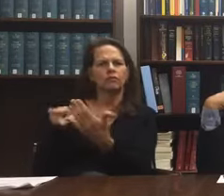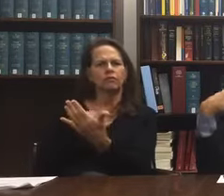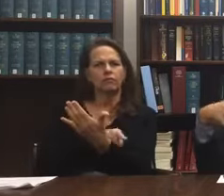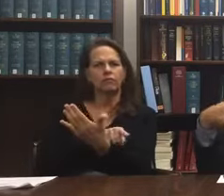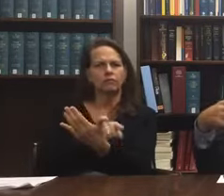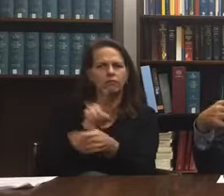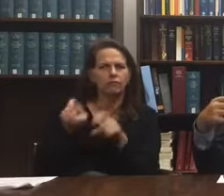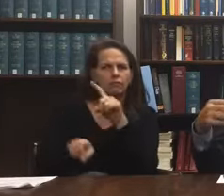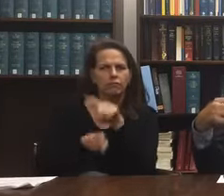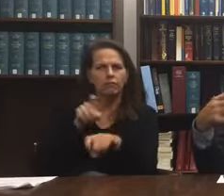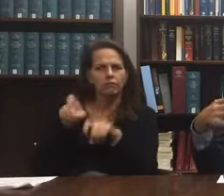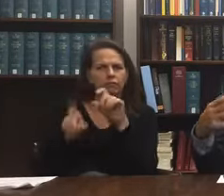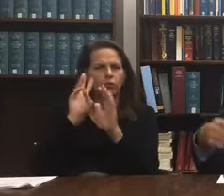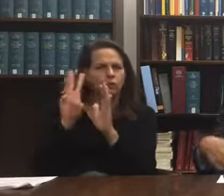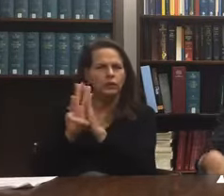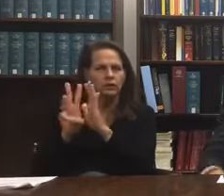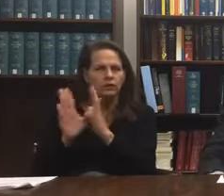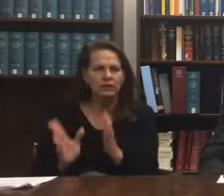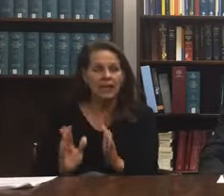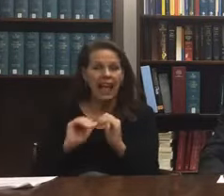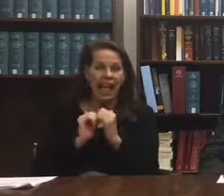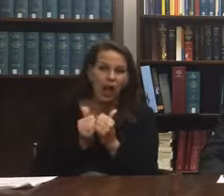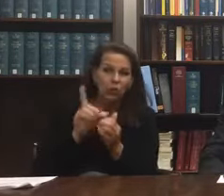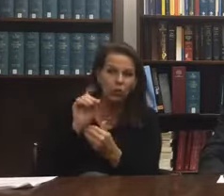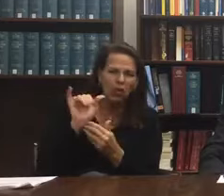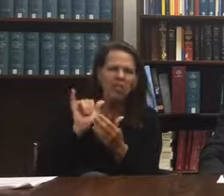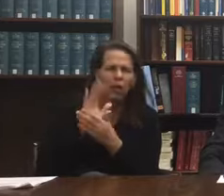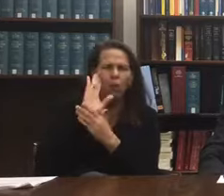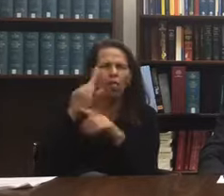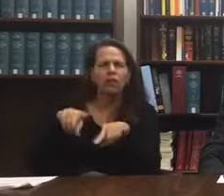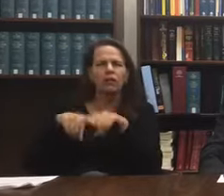you do so or not or how you do that we can talk about a little bit later you